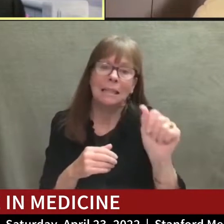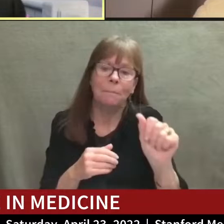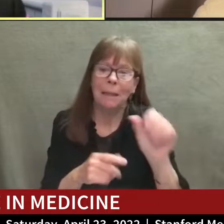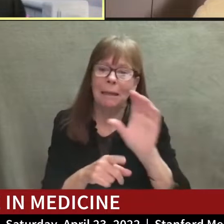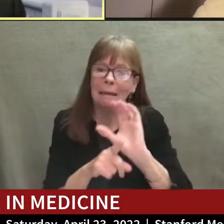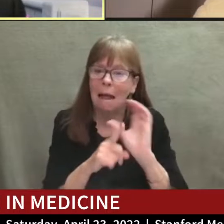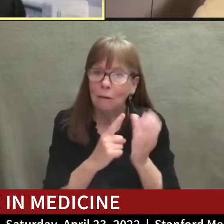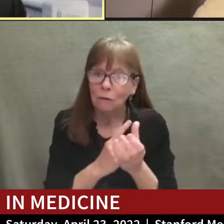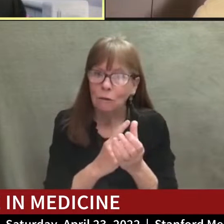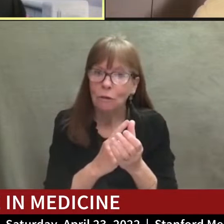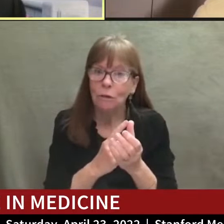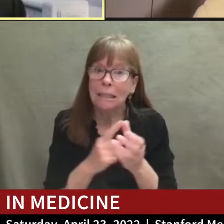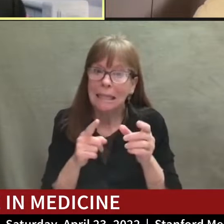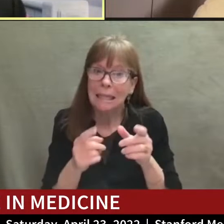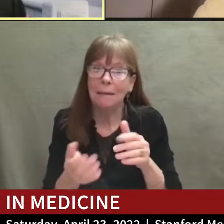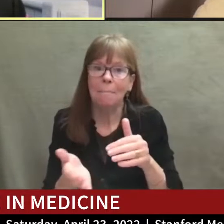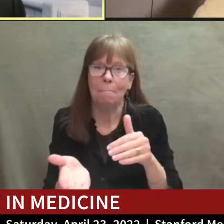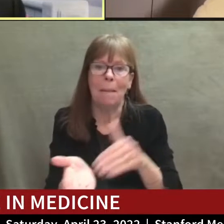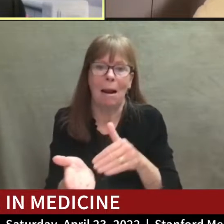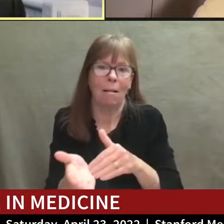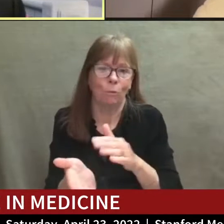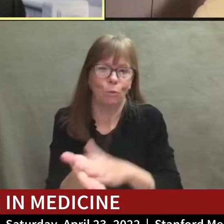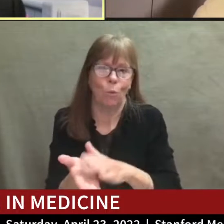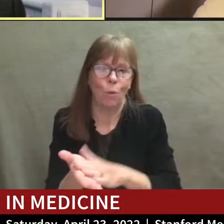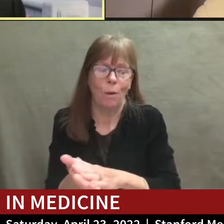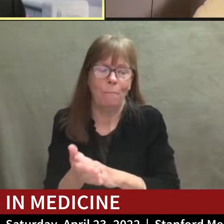in a medical school. So people don't have to start from scratch,